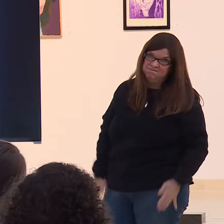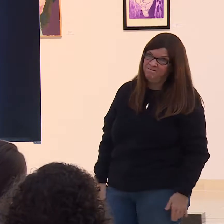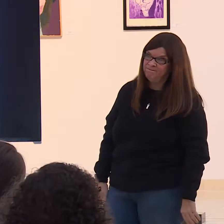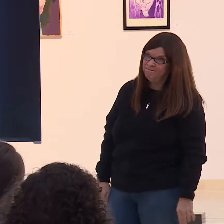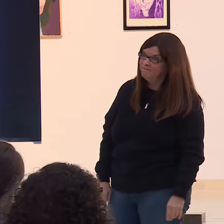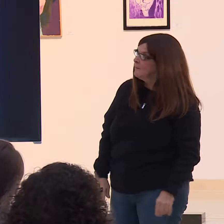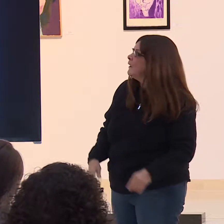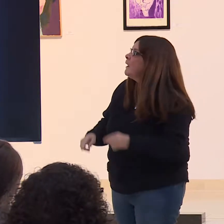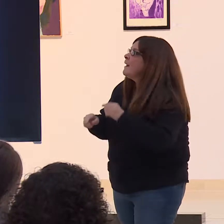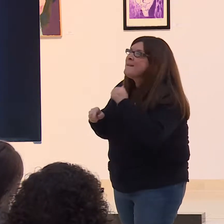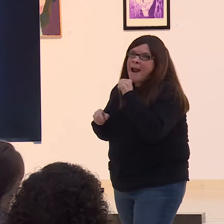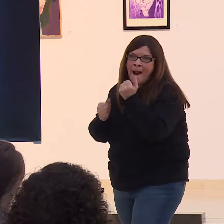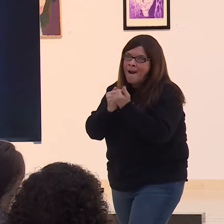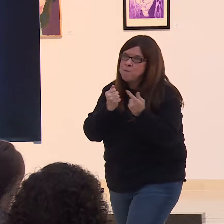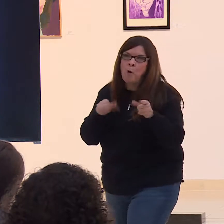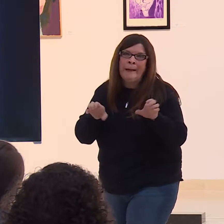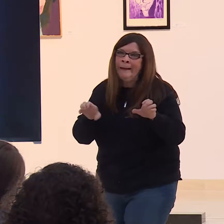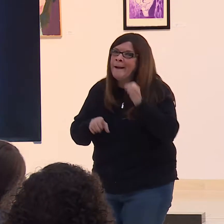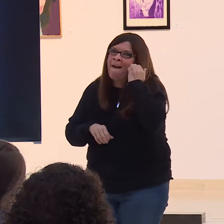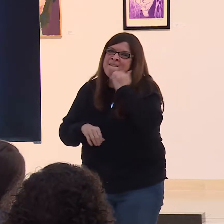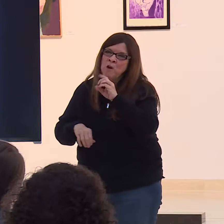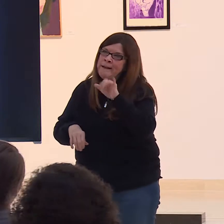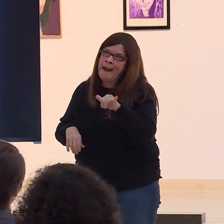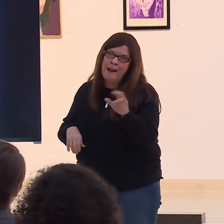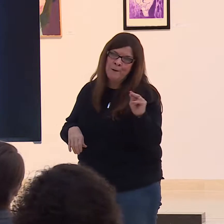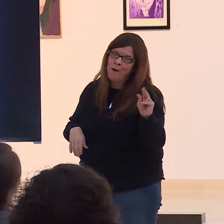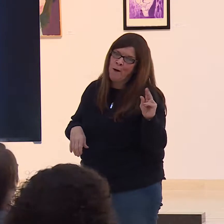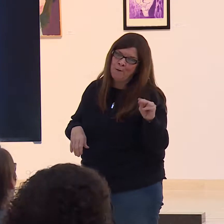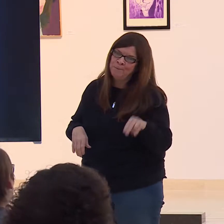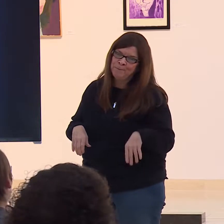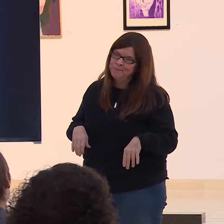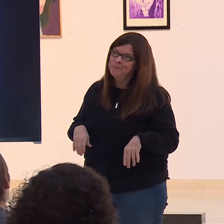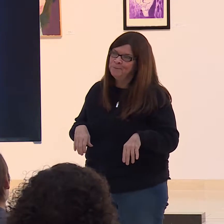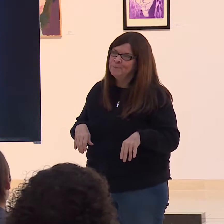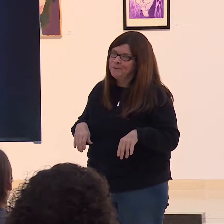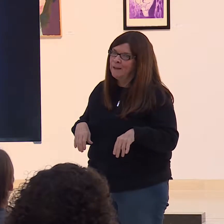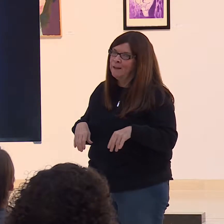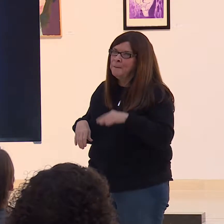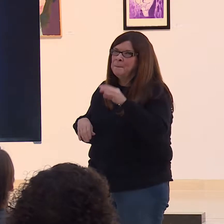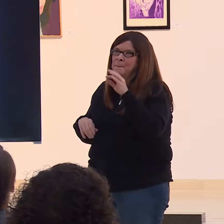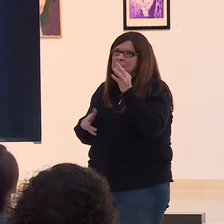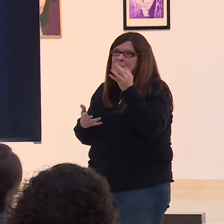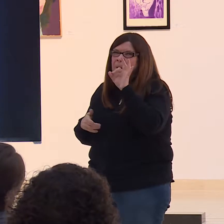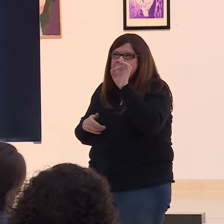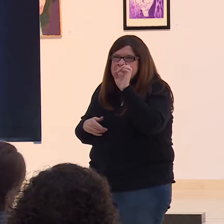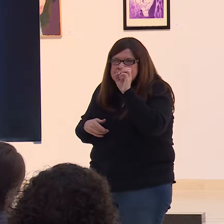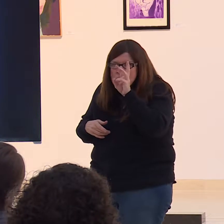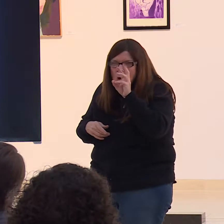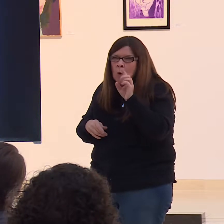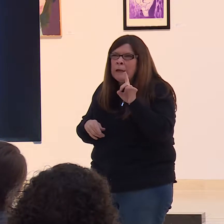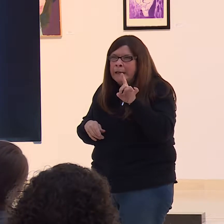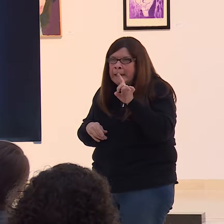Very impressive. Now, not everyone was able to do a work every day. That's true.